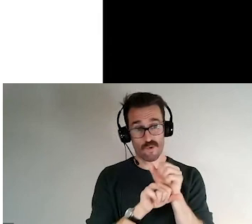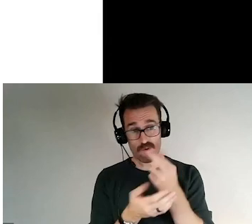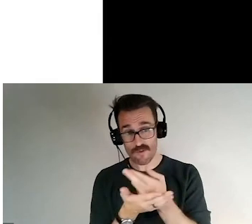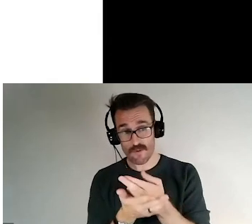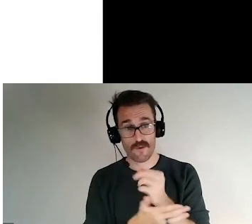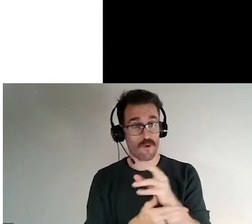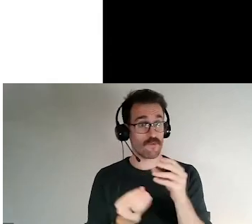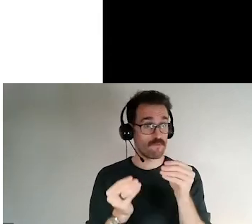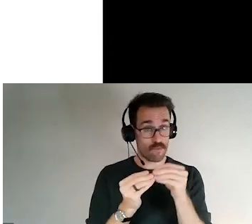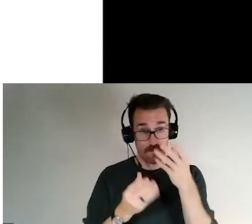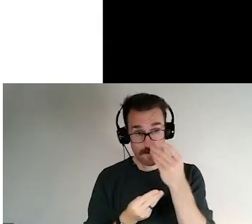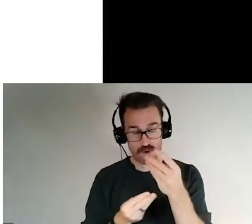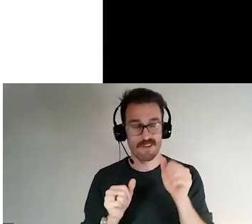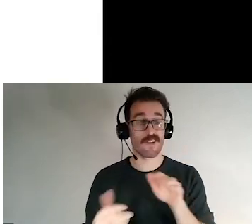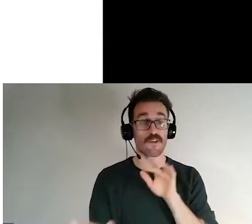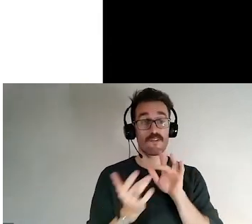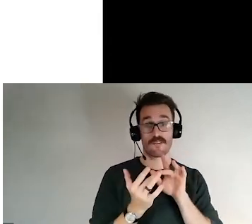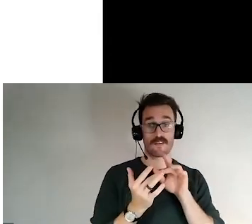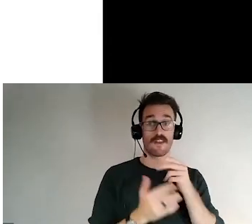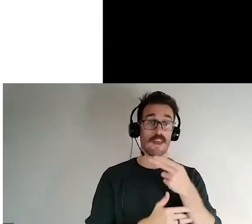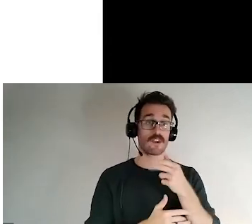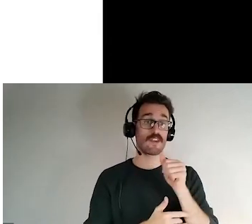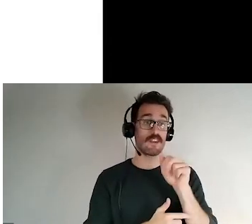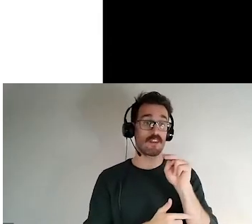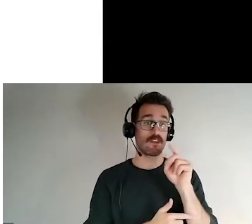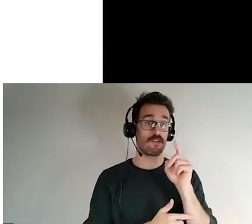I can be contacted at handerson@arthritis.ca